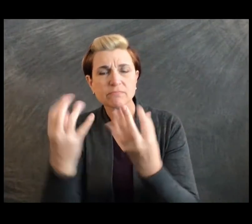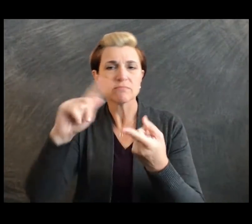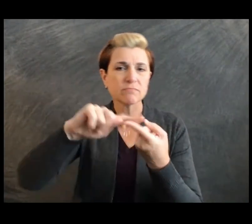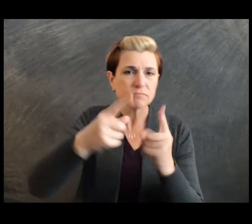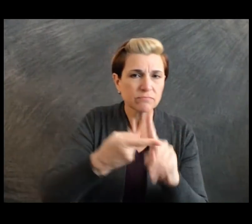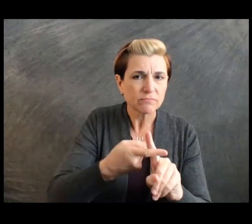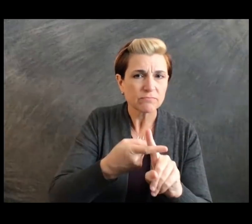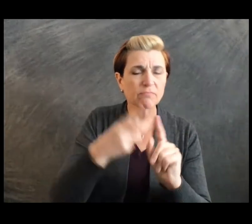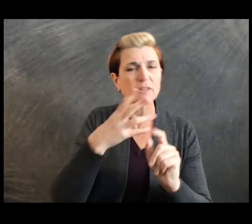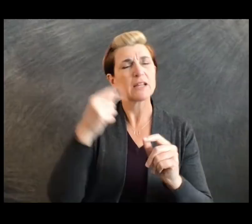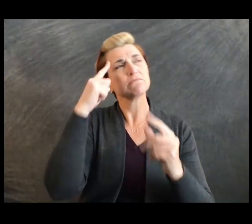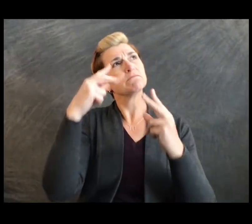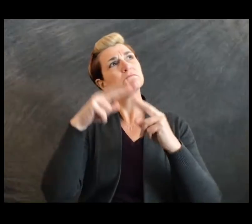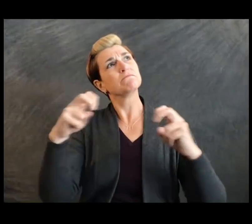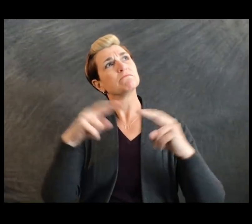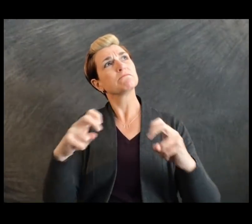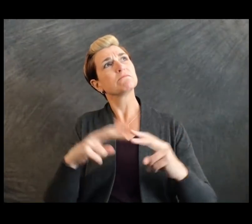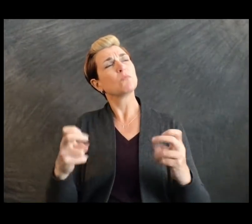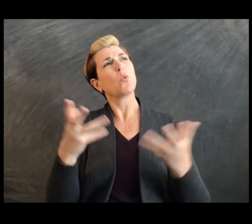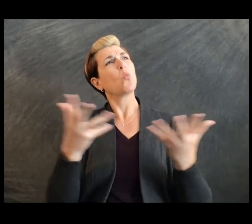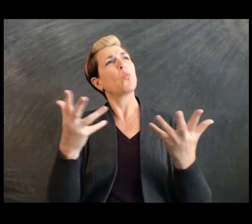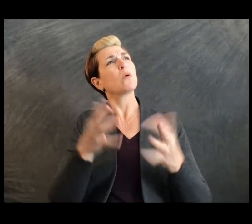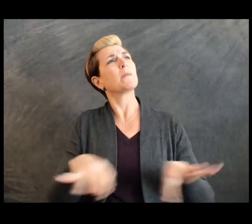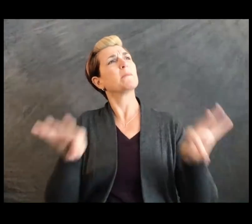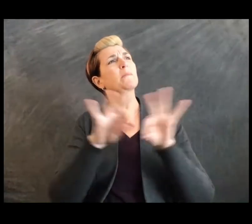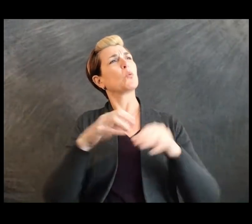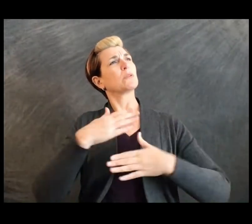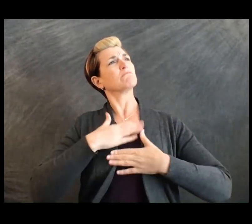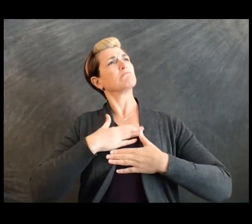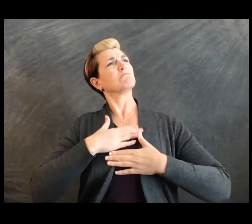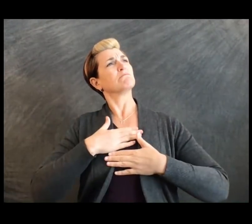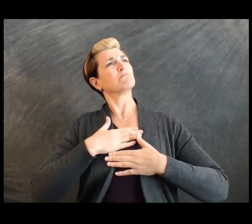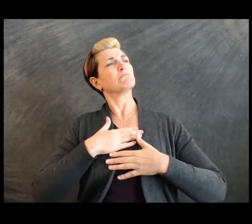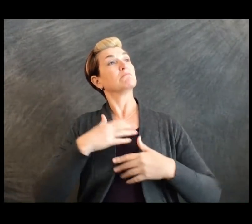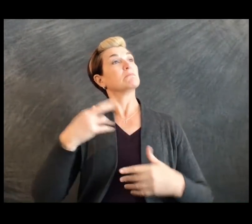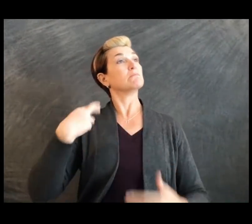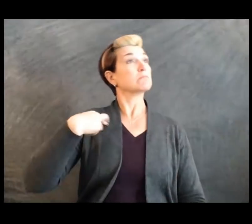important our faith our families our neighbors and our great country and I